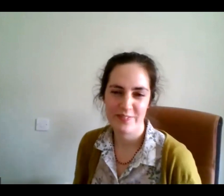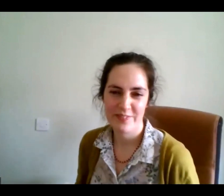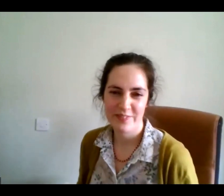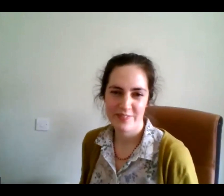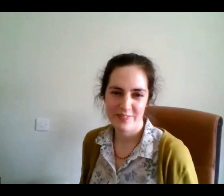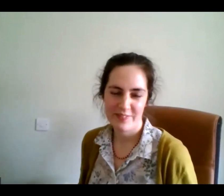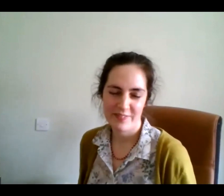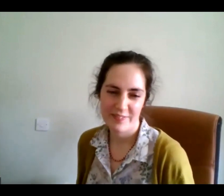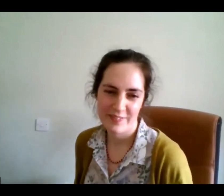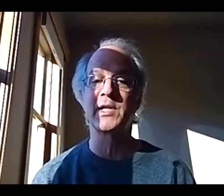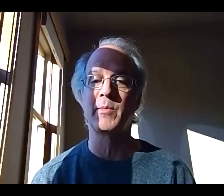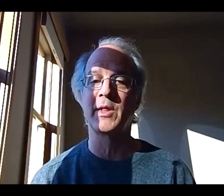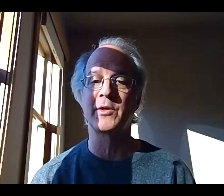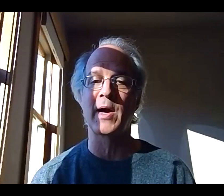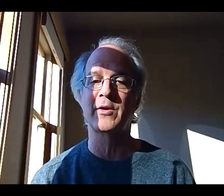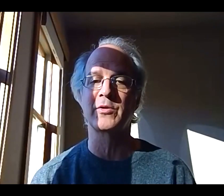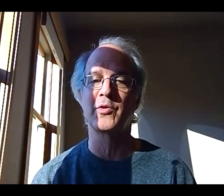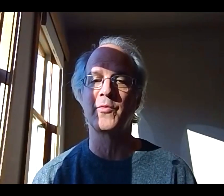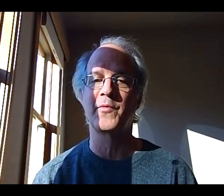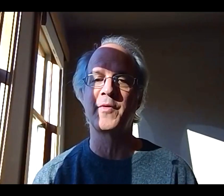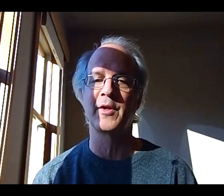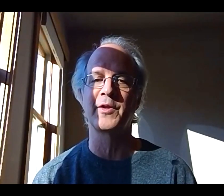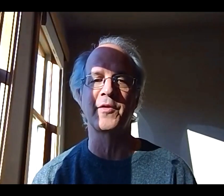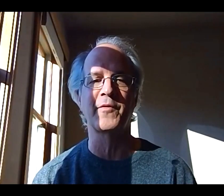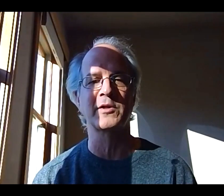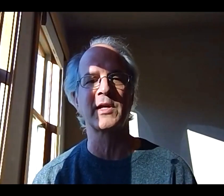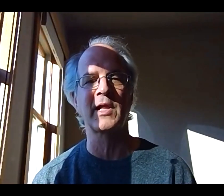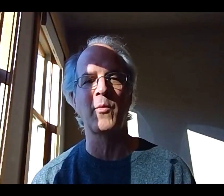know, it's always interesting to me the directors who feel that the first thing they